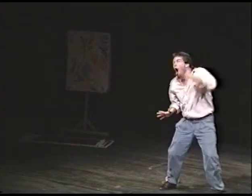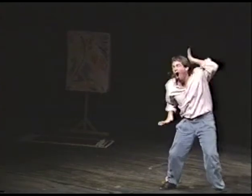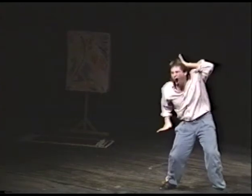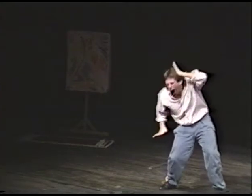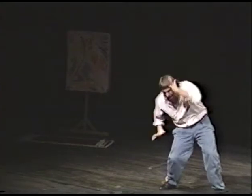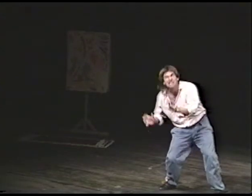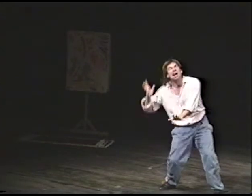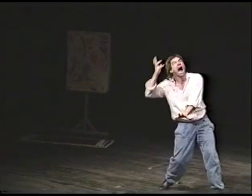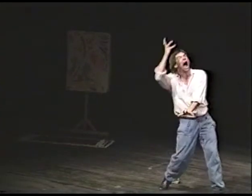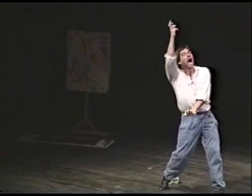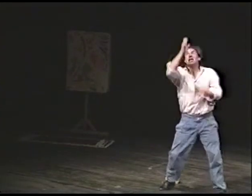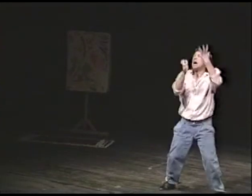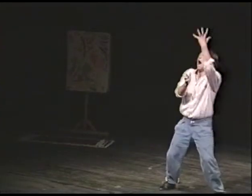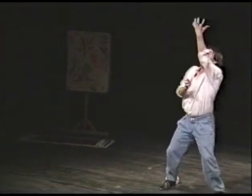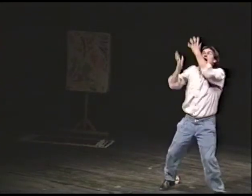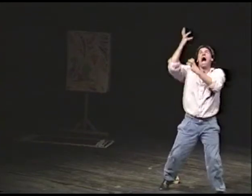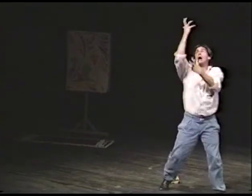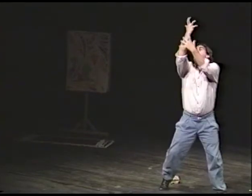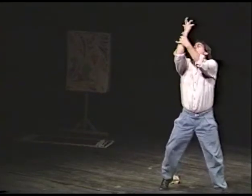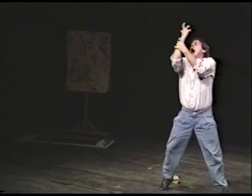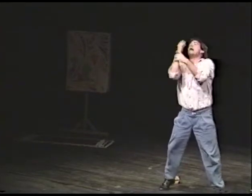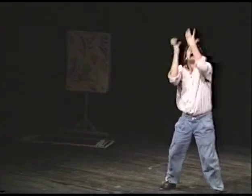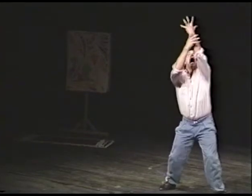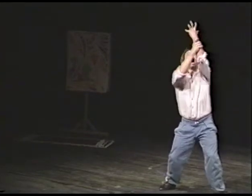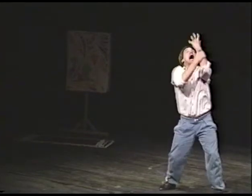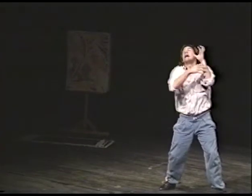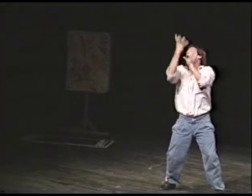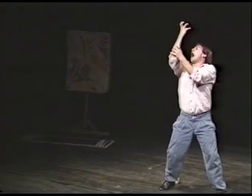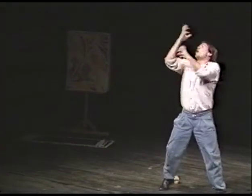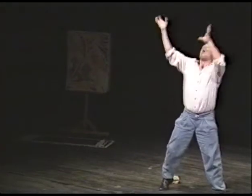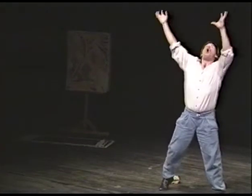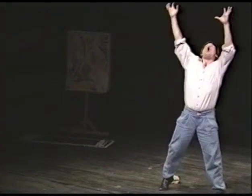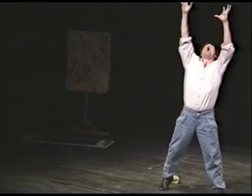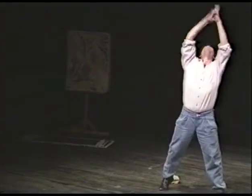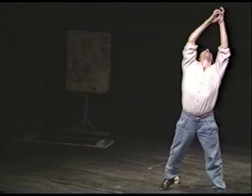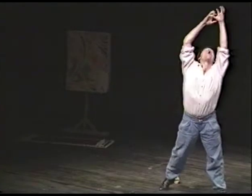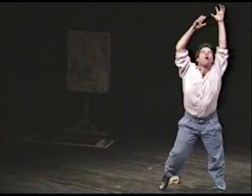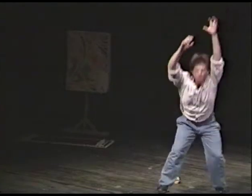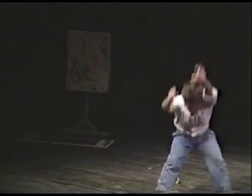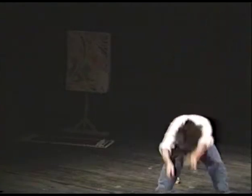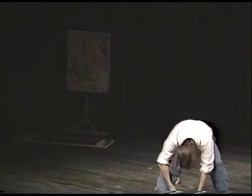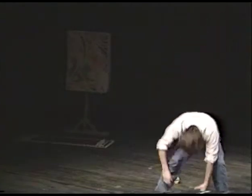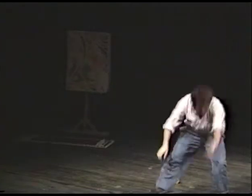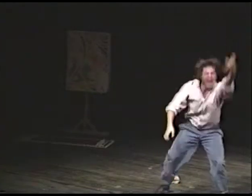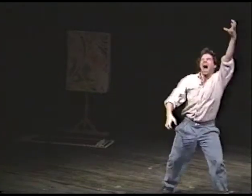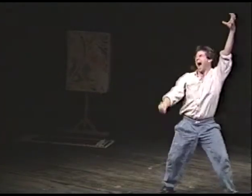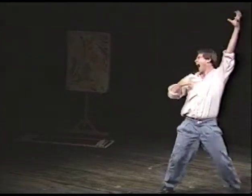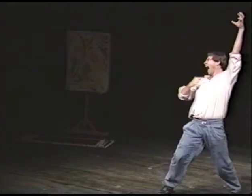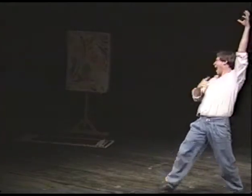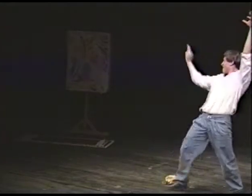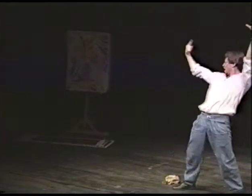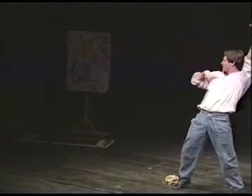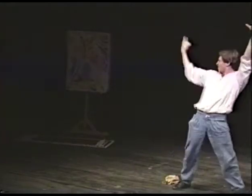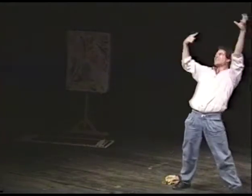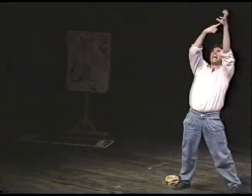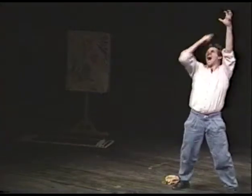As he begins to hide his head, flocks of hands reach for an American ball.